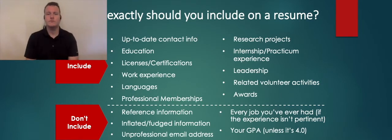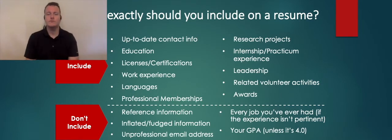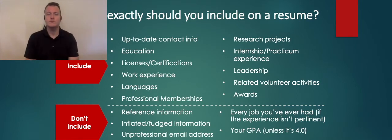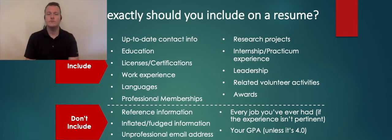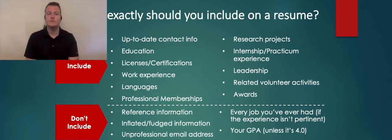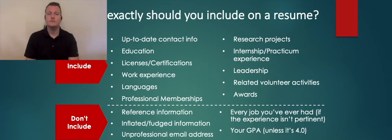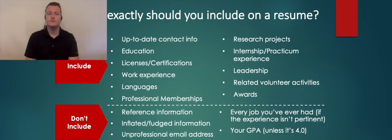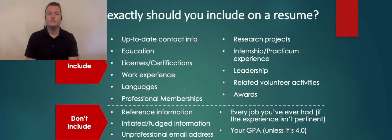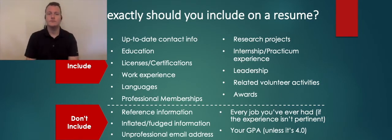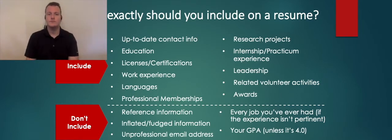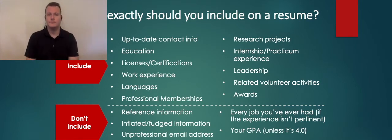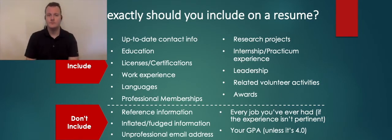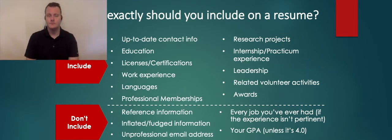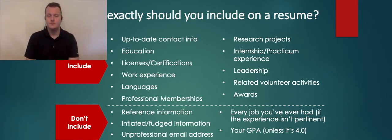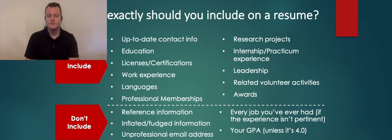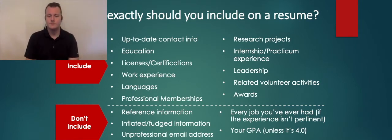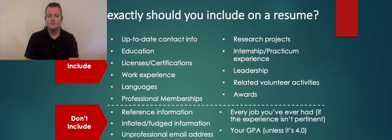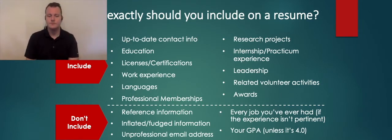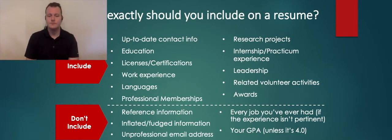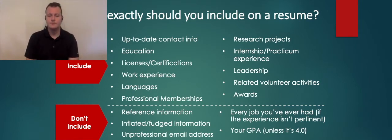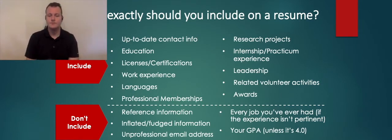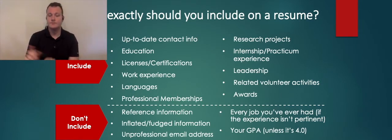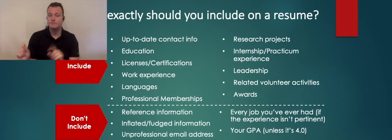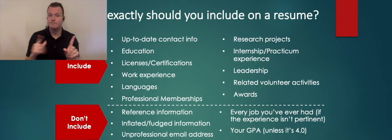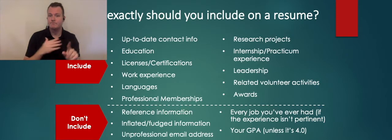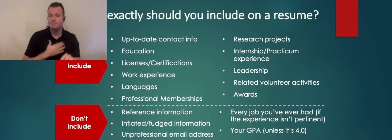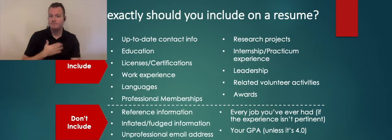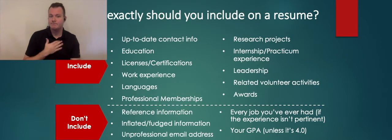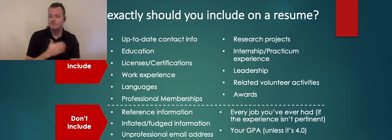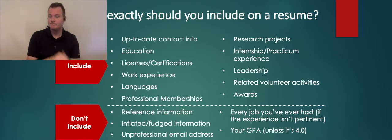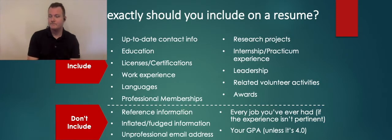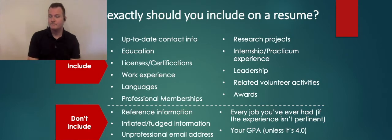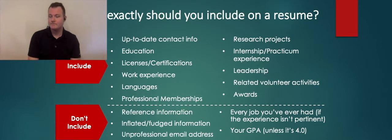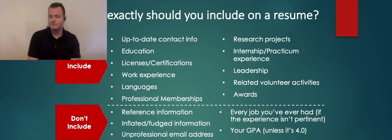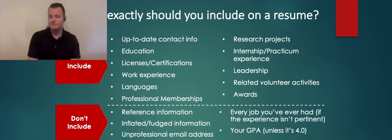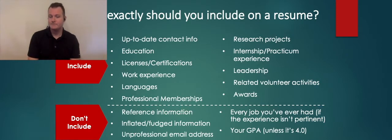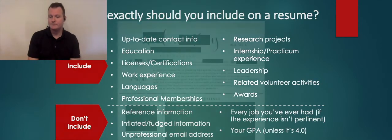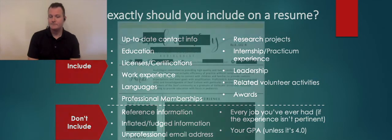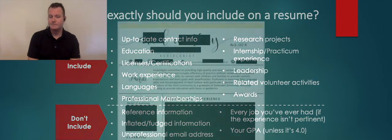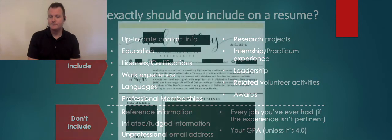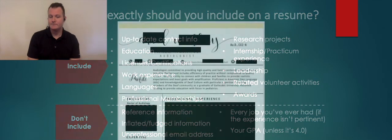might prefer. Next slide please.